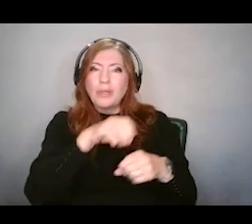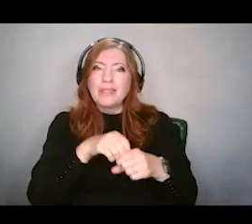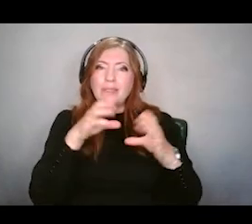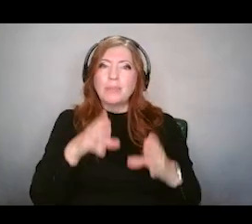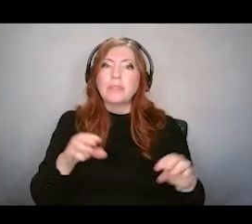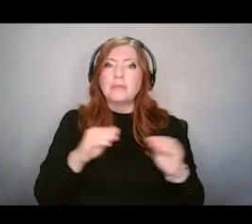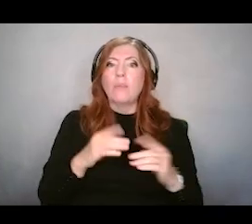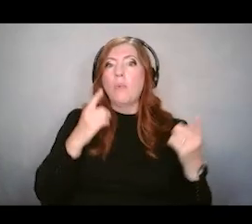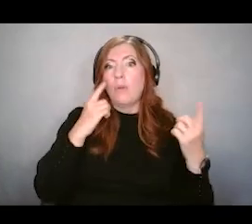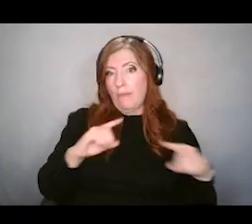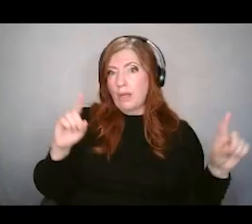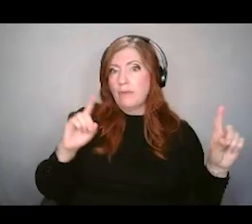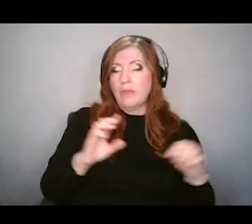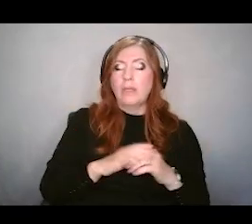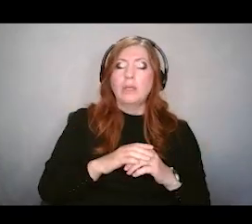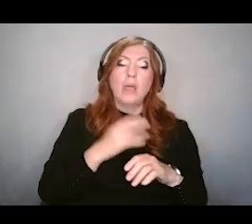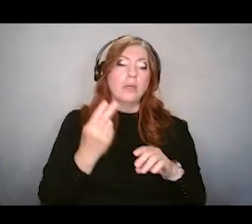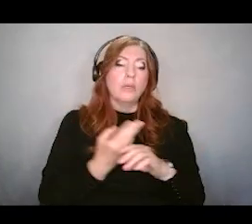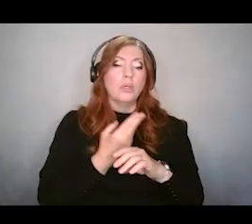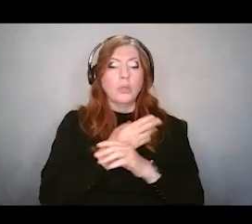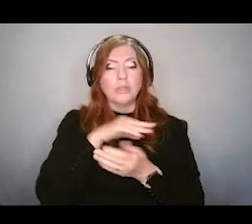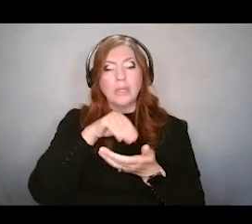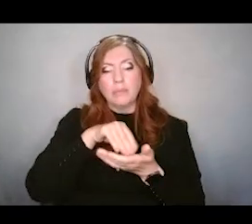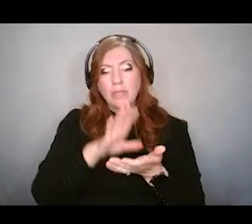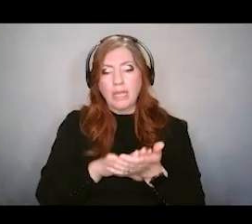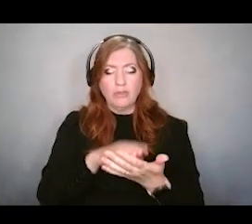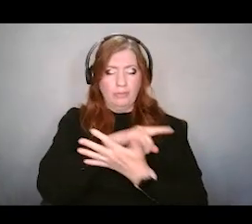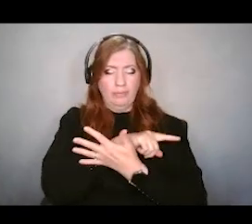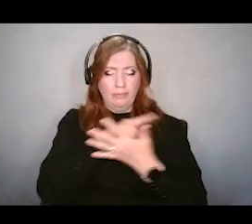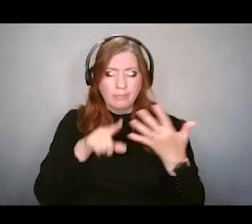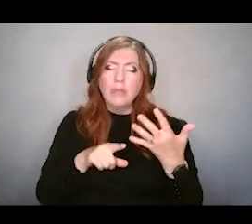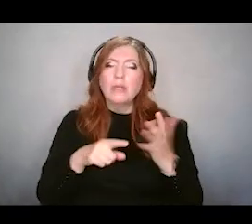Use Documentation to Inform— Accommodations and Supports.